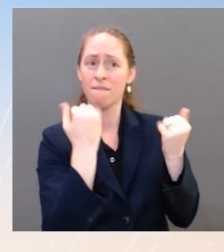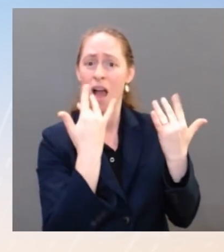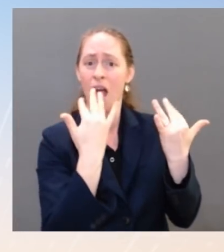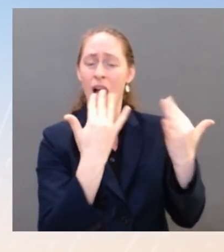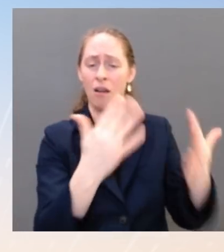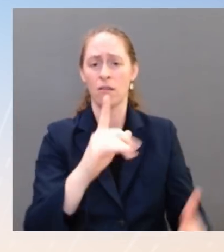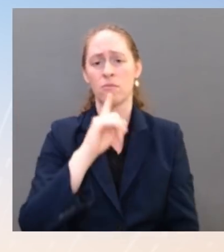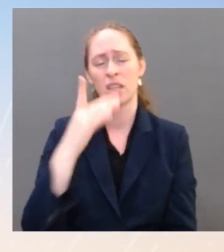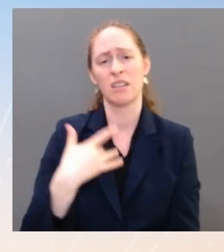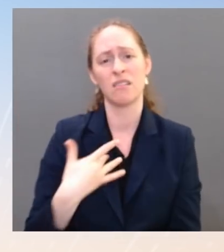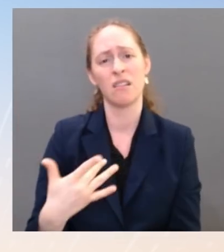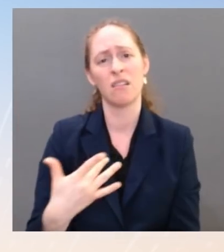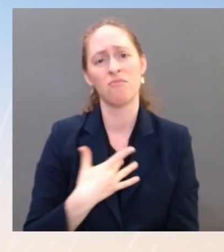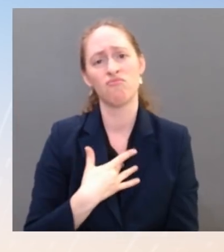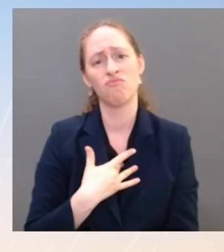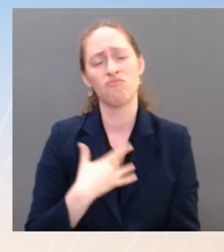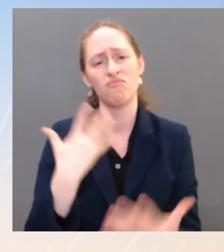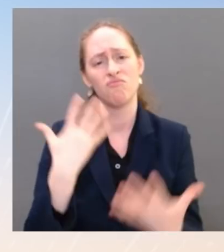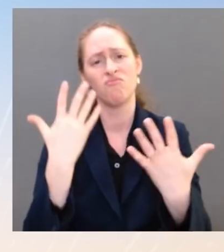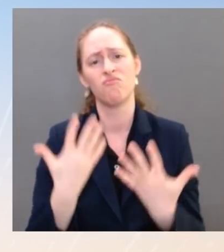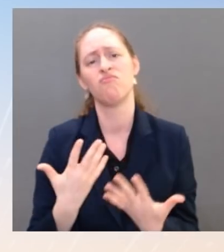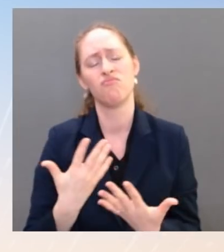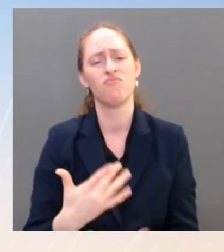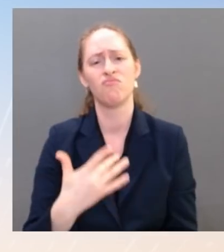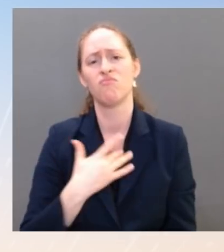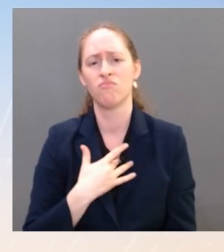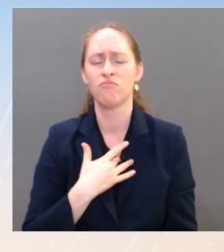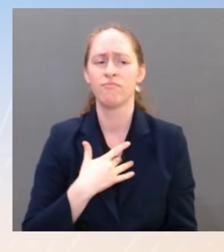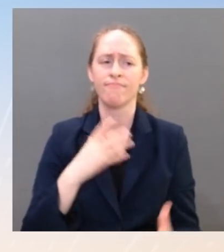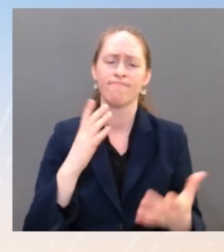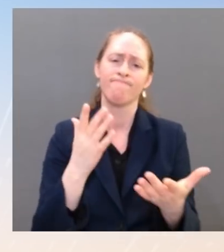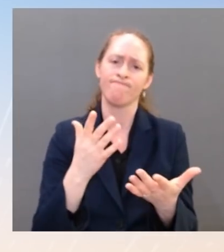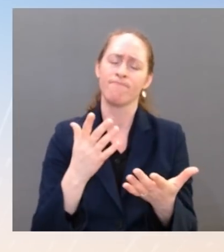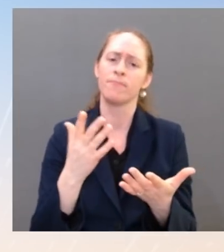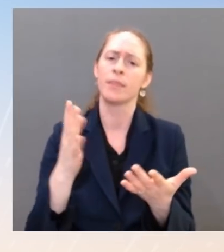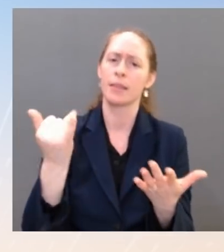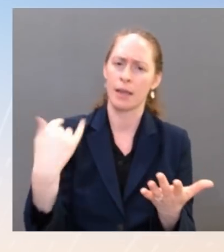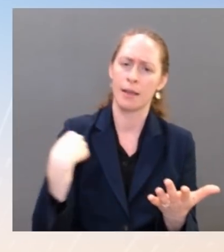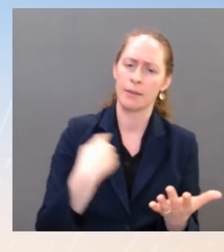law will put resources into climate resilience, safeguard local water supplies,